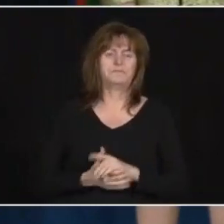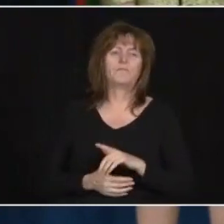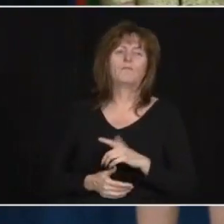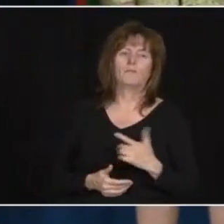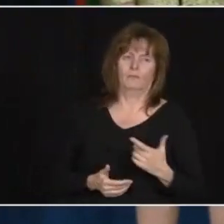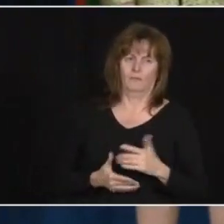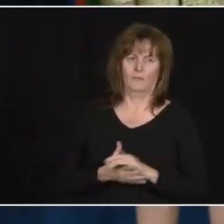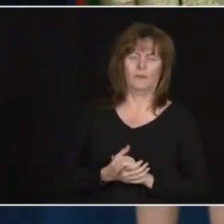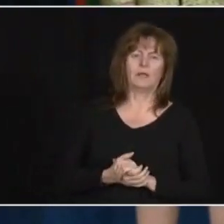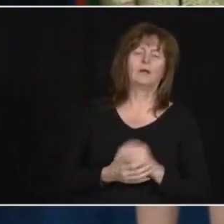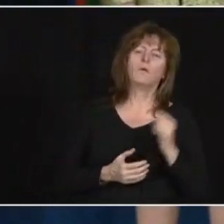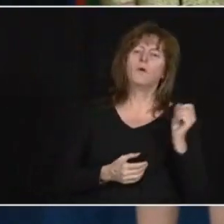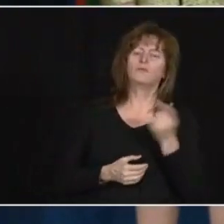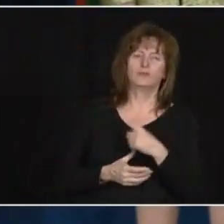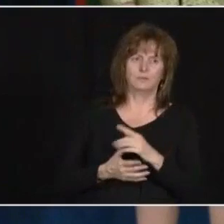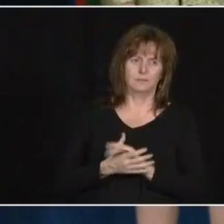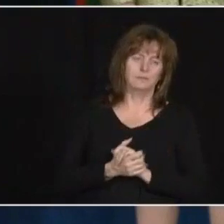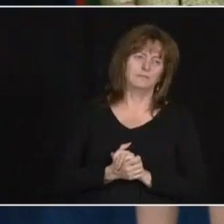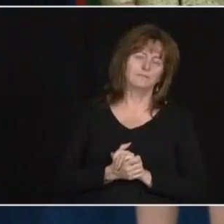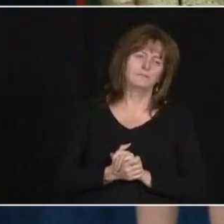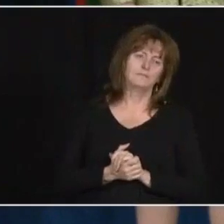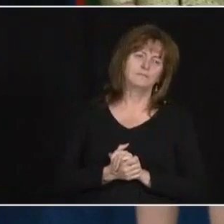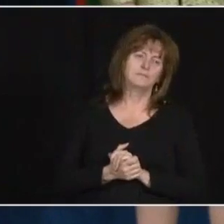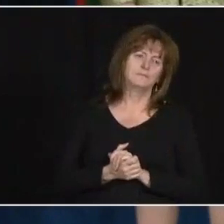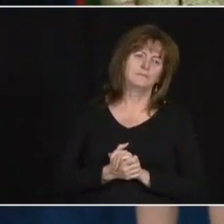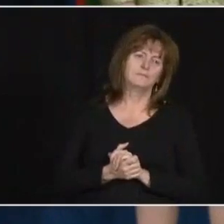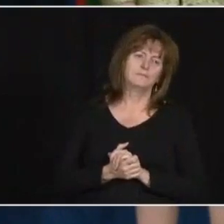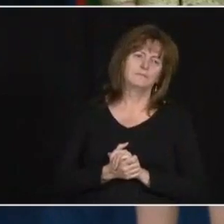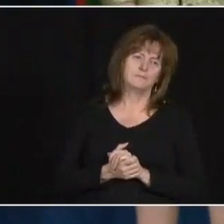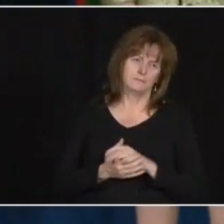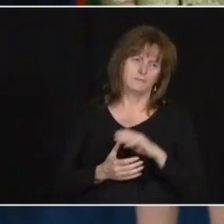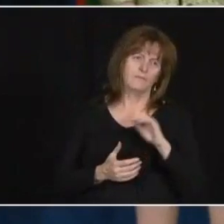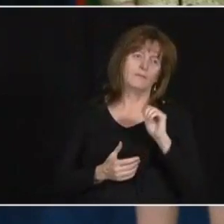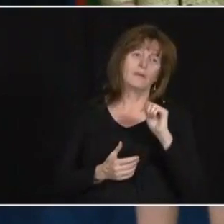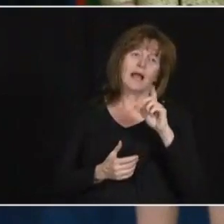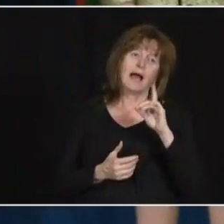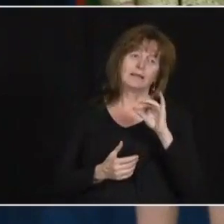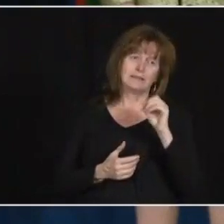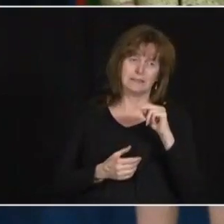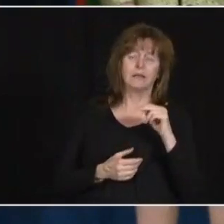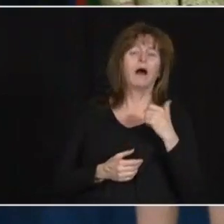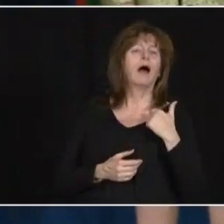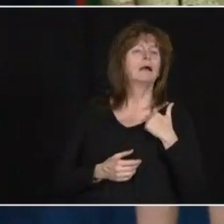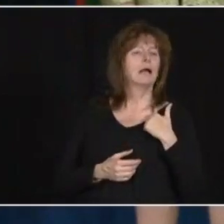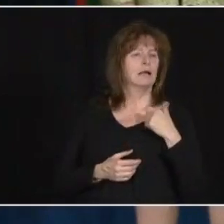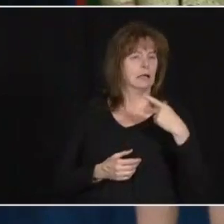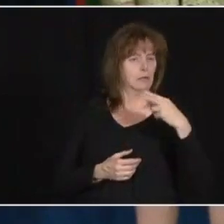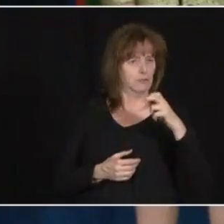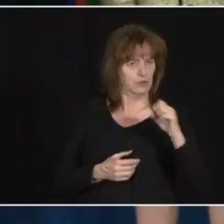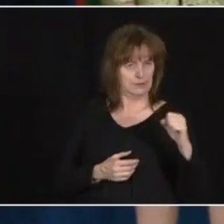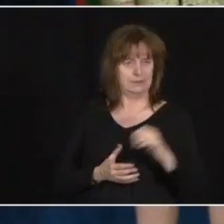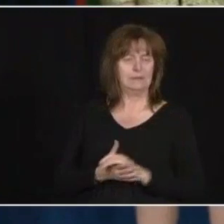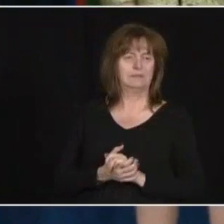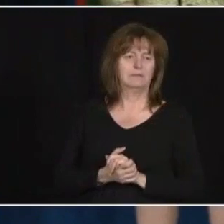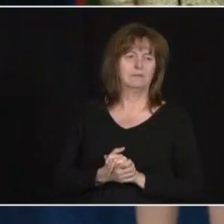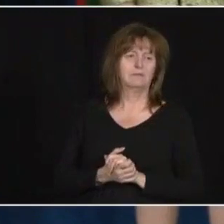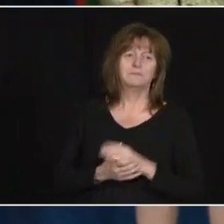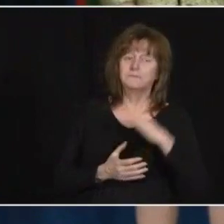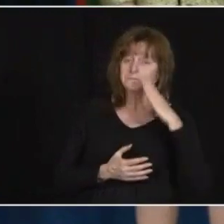is coming for the garden centres. Next question comes from Allison Jones from the Canadian Press.